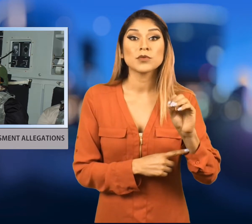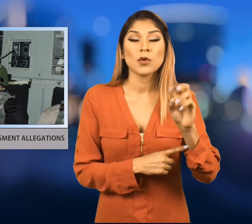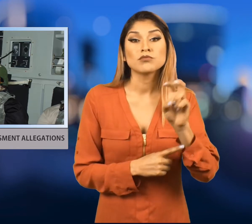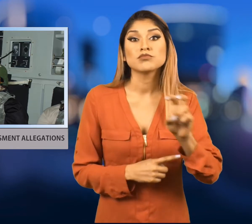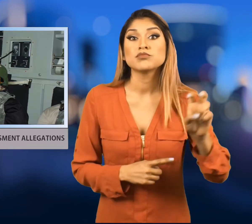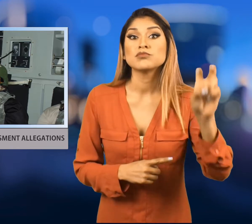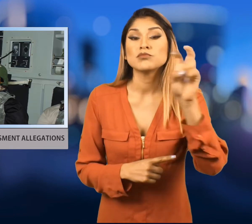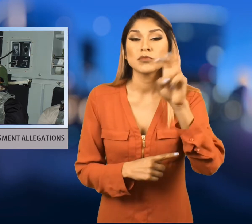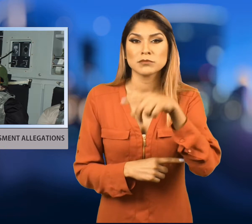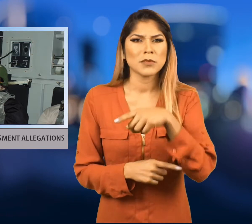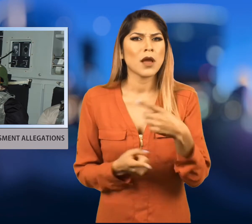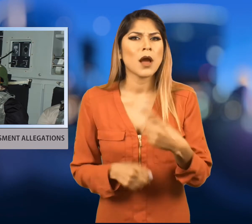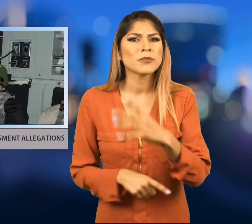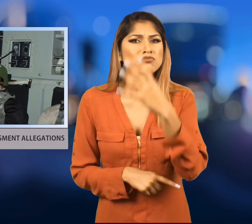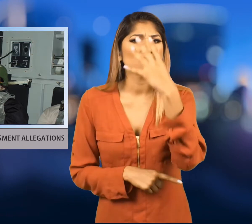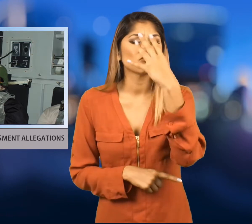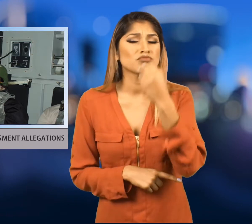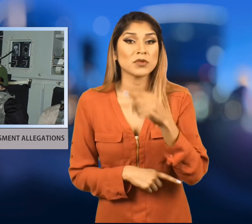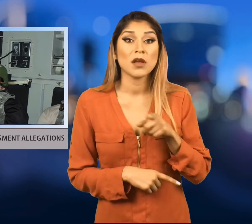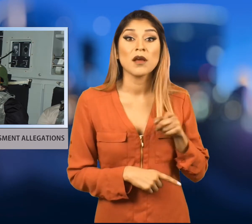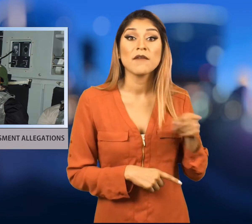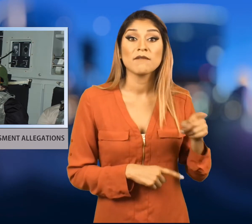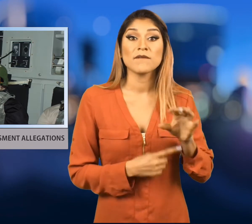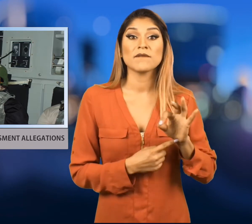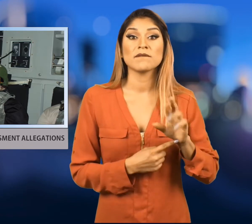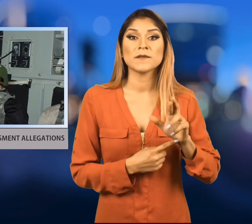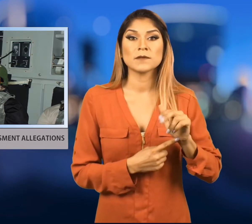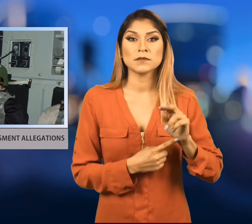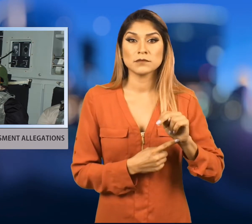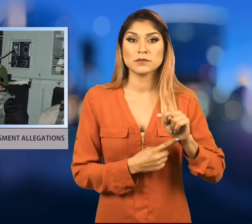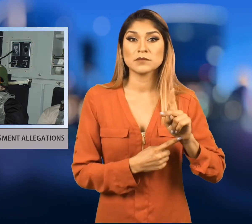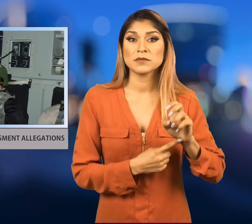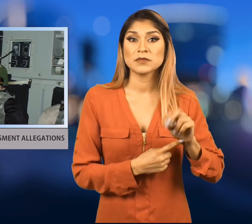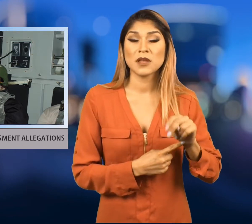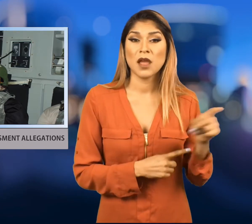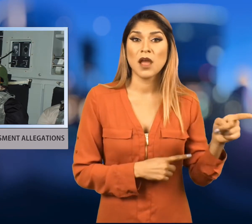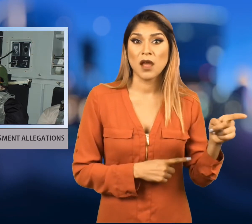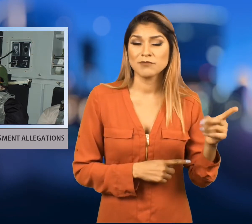groped her and kissed her without her consent during a